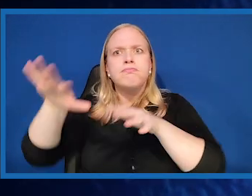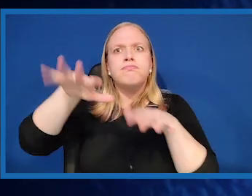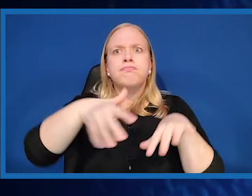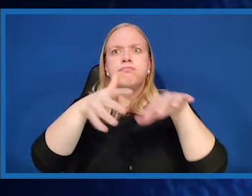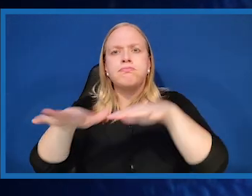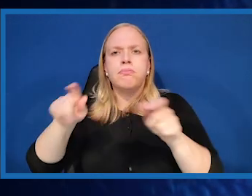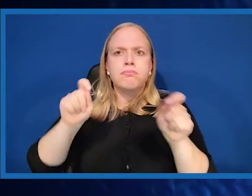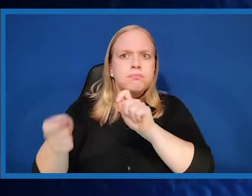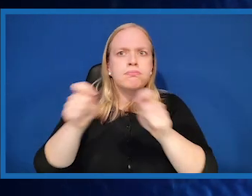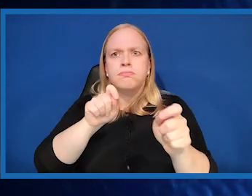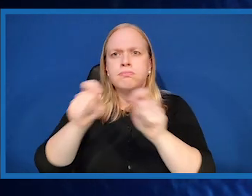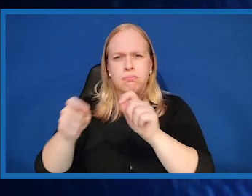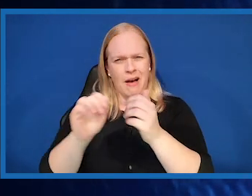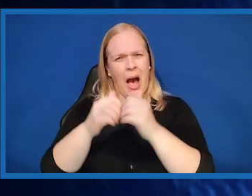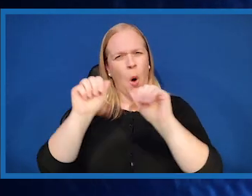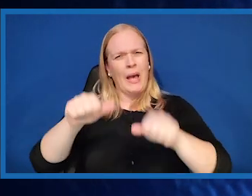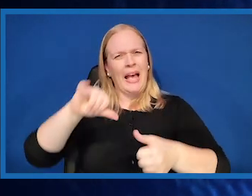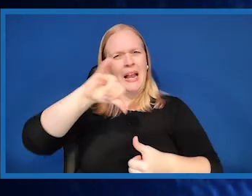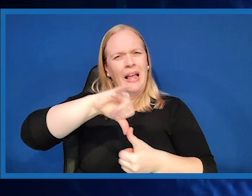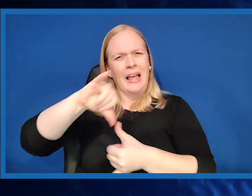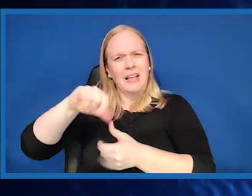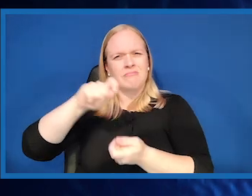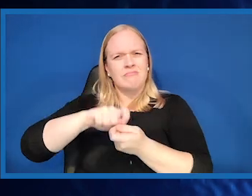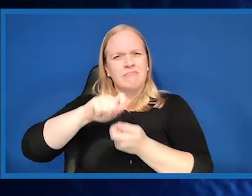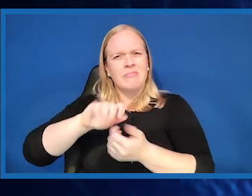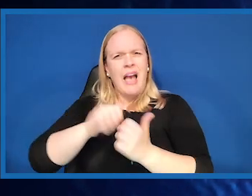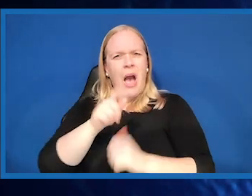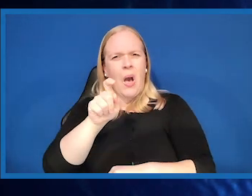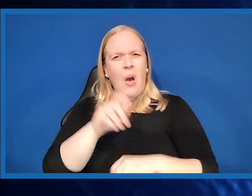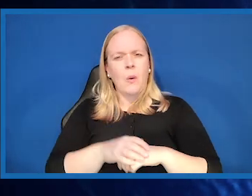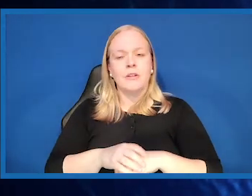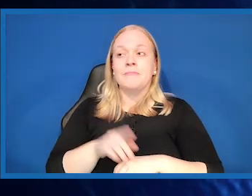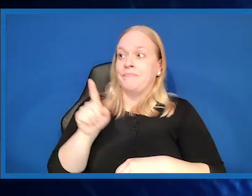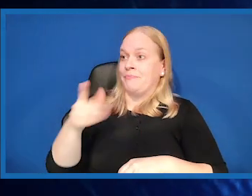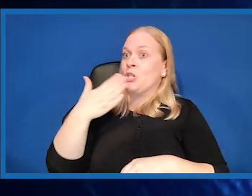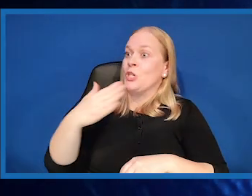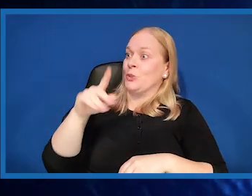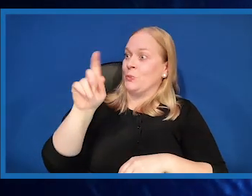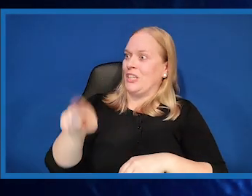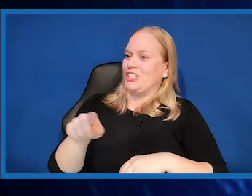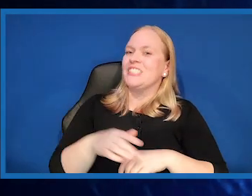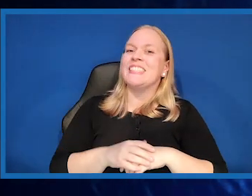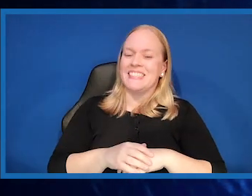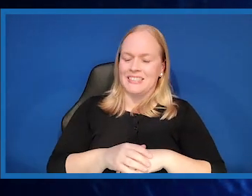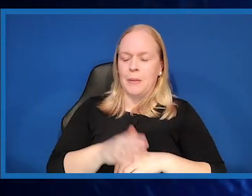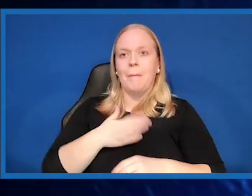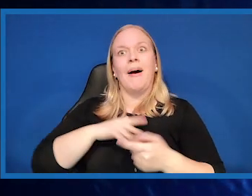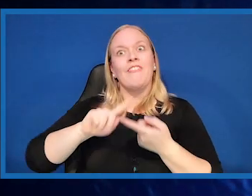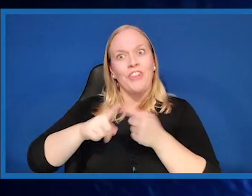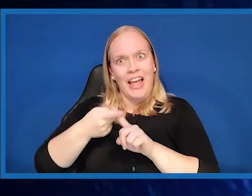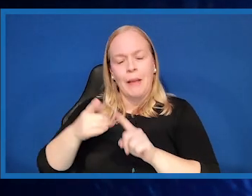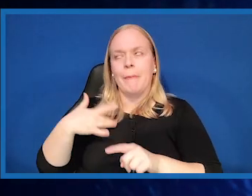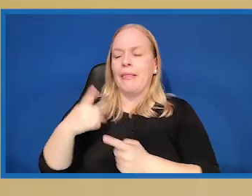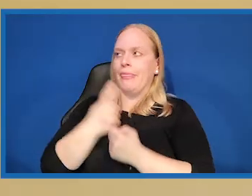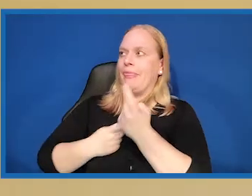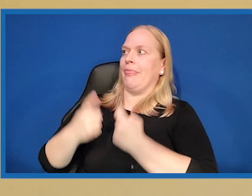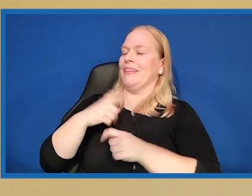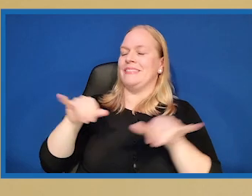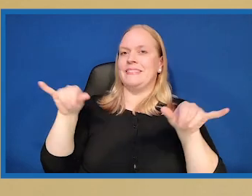ACCURATE MEASUREMENTS? THAT'S ACTUALLY A GREAT QUESTION AND MY FRIENDS CONSISTENTLY ASK ME THE SAME QUESTION. SO TRYING TO ANSWER